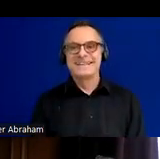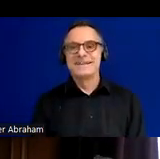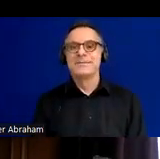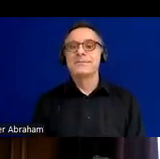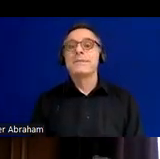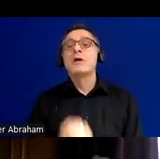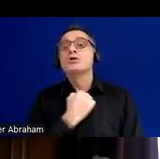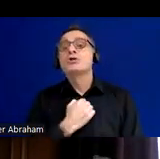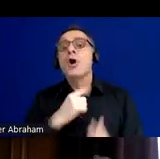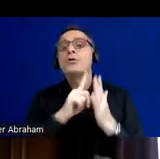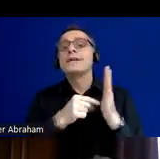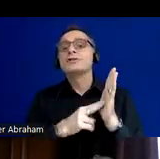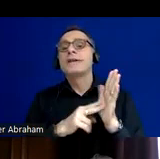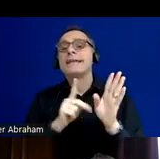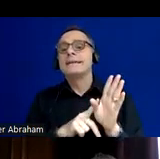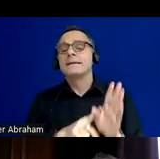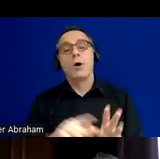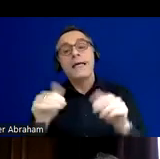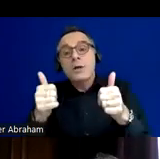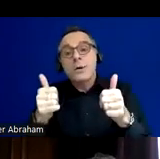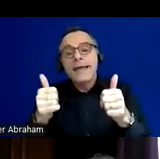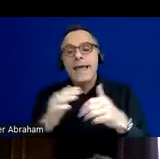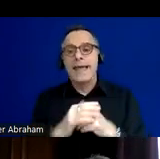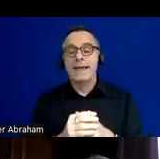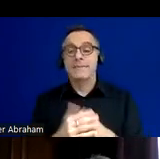Jenny: That's okay. I'm just trying to move my slides on and they're not doing it,